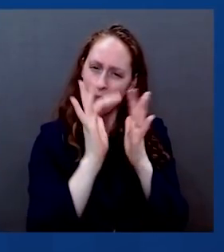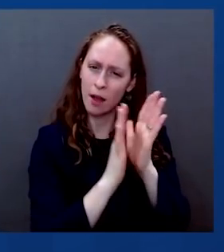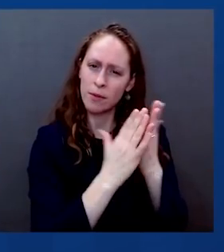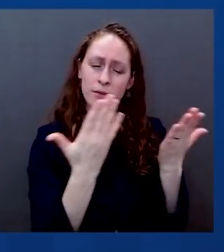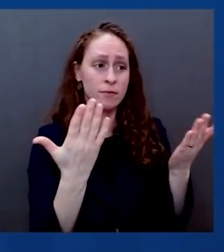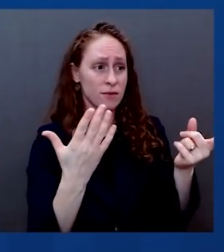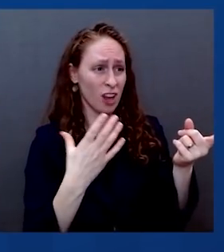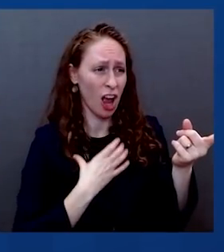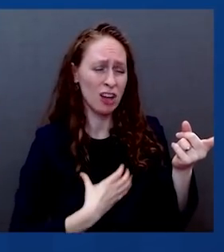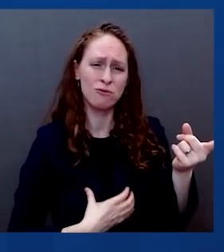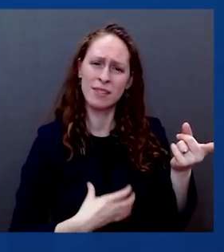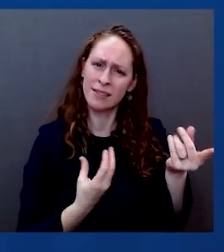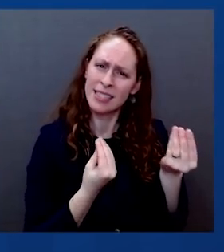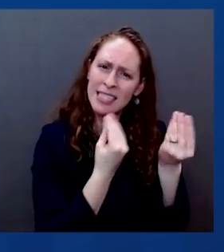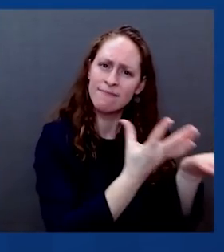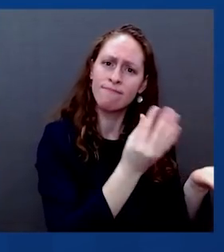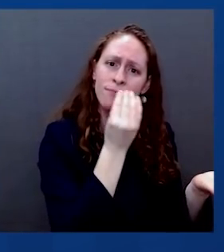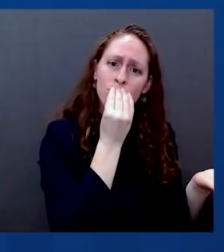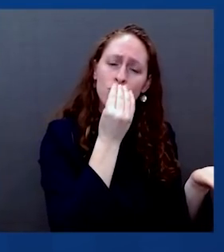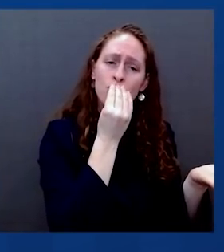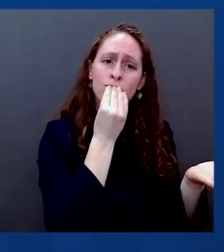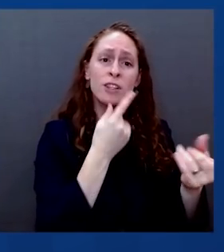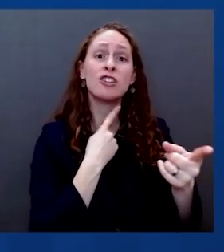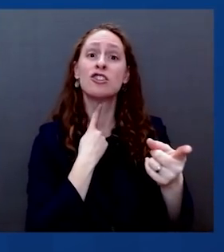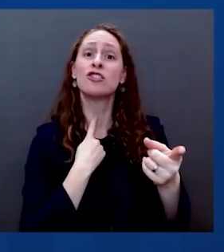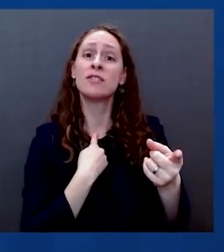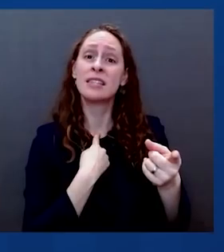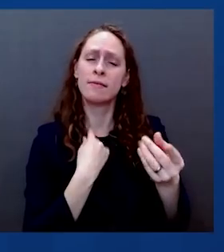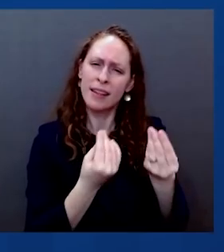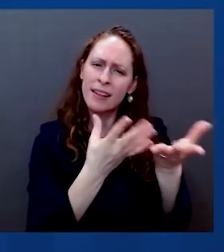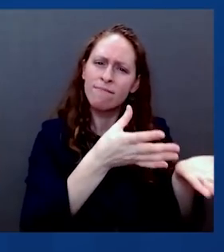think of this -- I mean, it's 2020,